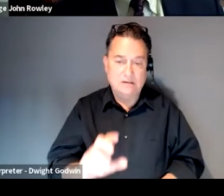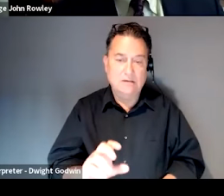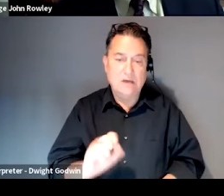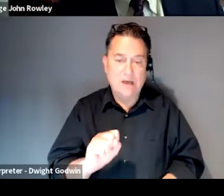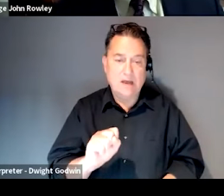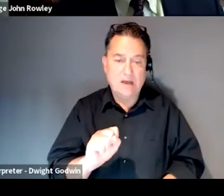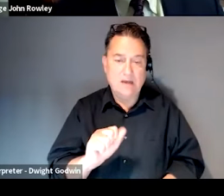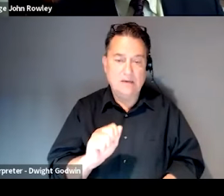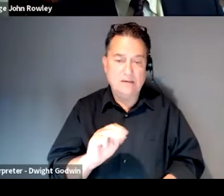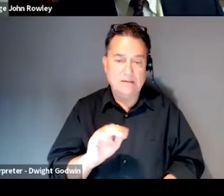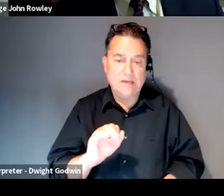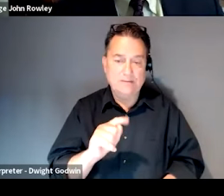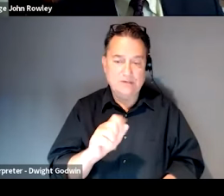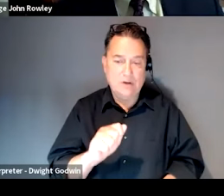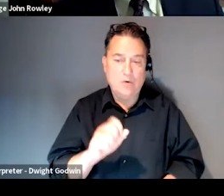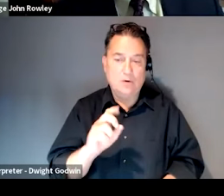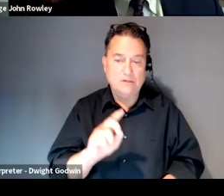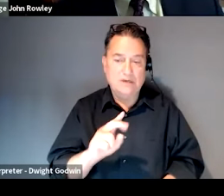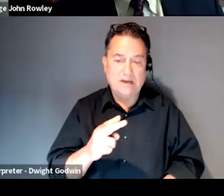or the US Department of Health and Human Services.